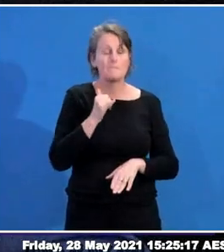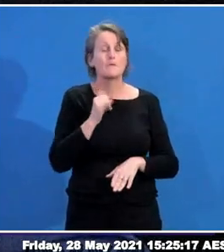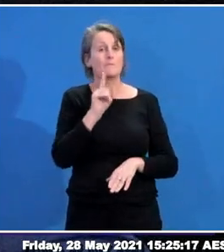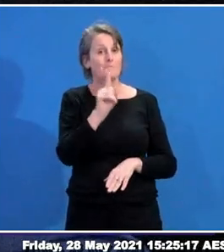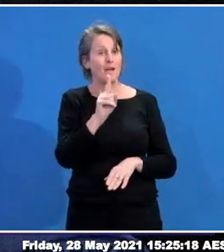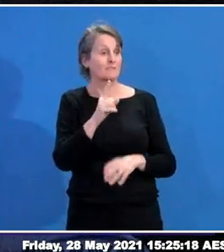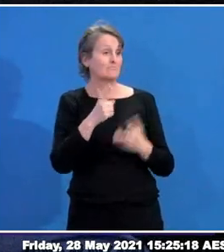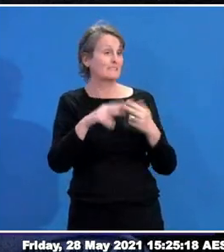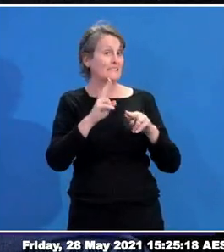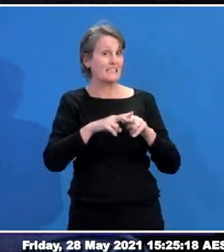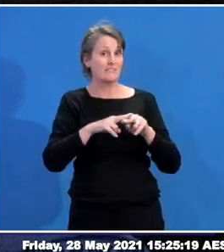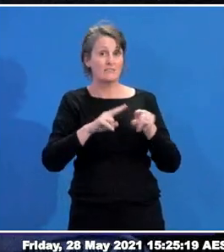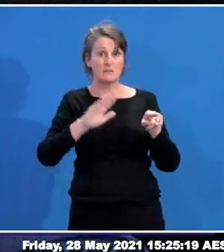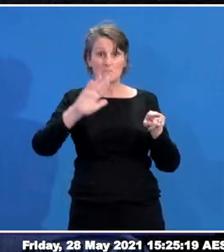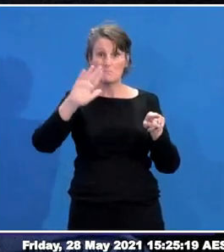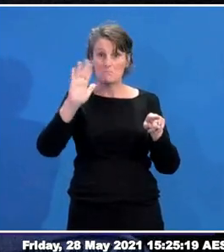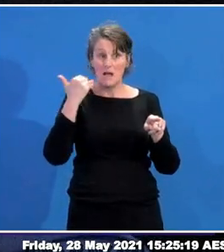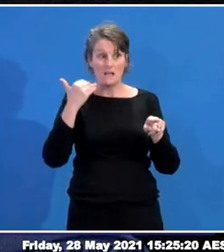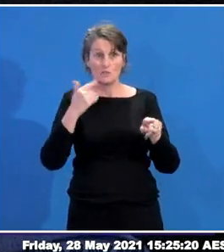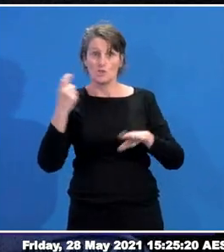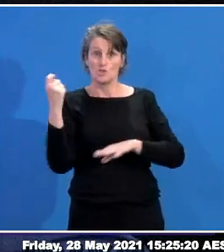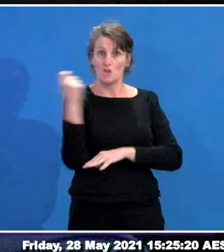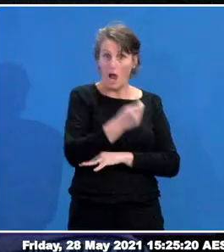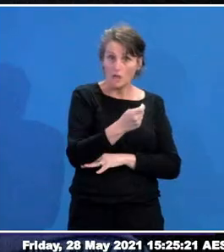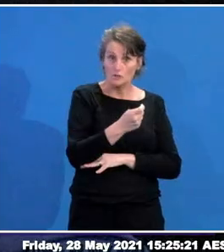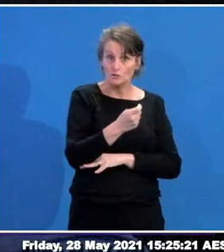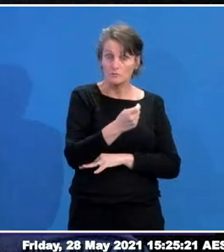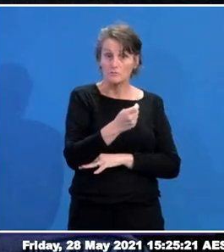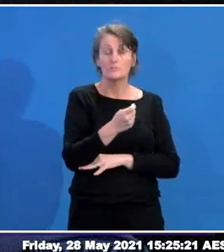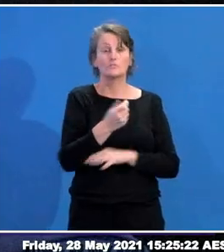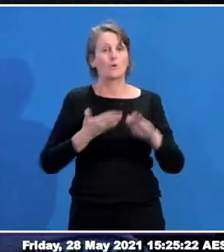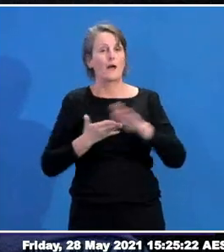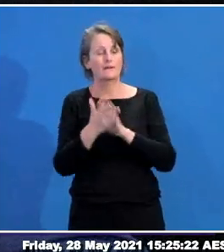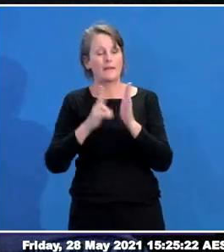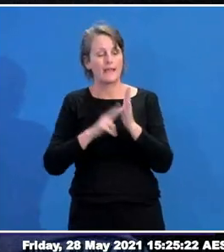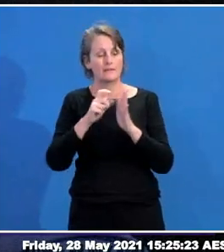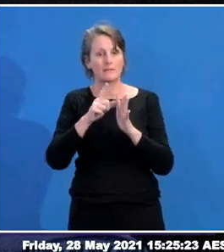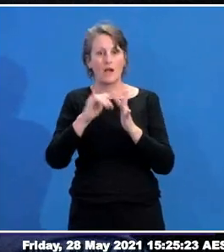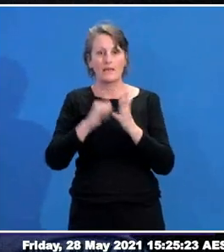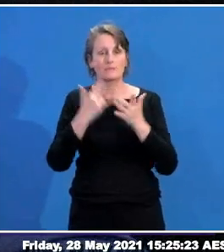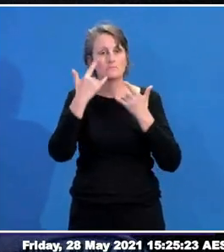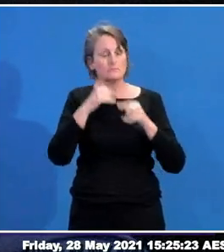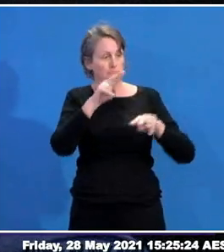or not there have been charges laid. And under the worker screening arrangements, there are automatically